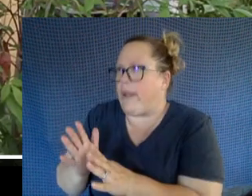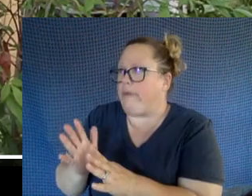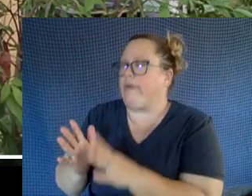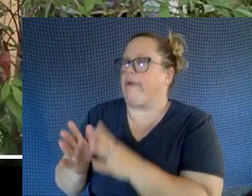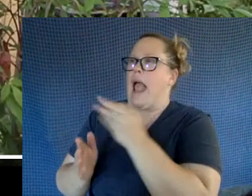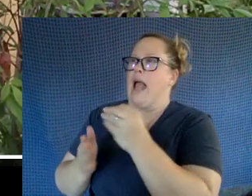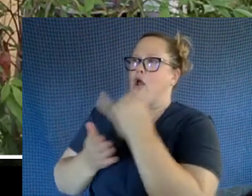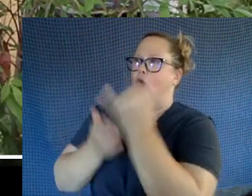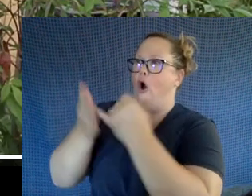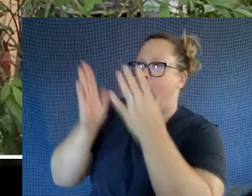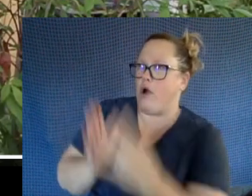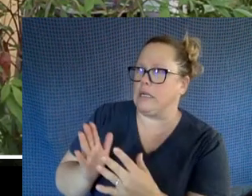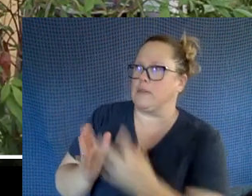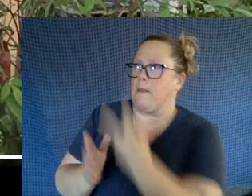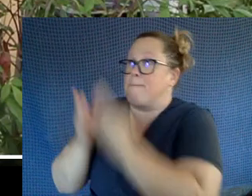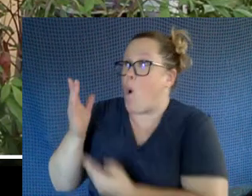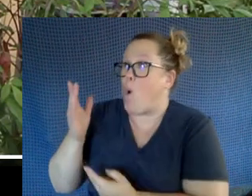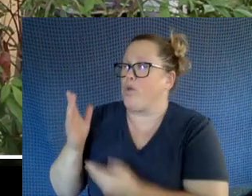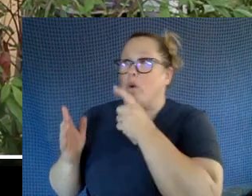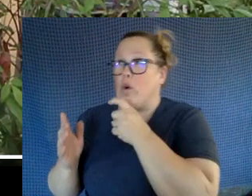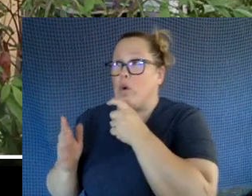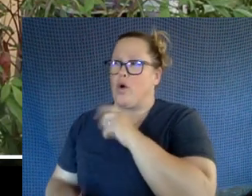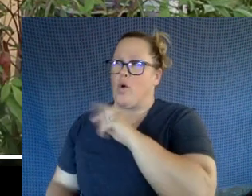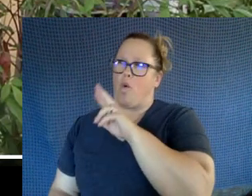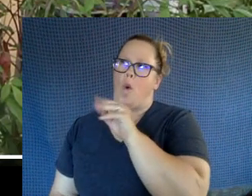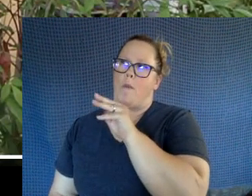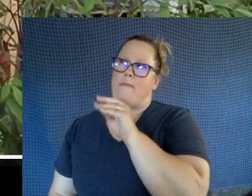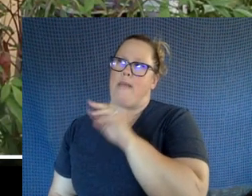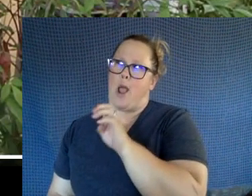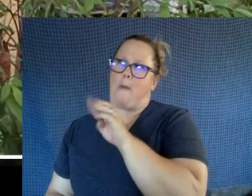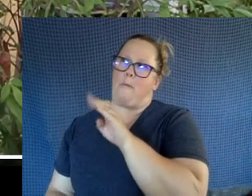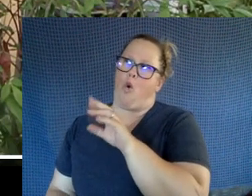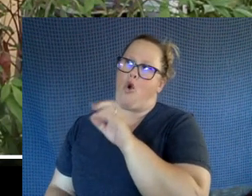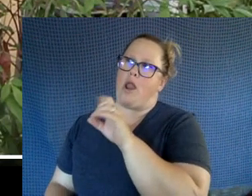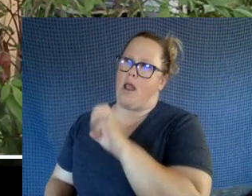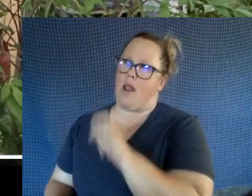just read about who's known for his collage and paintings also wrote and